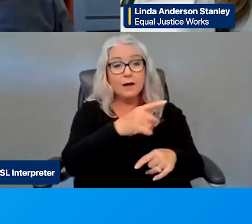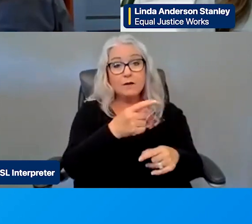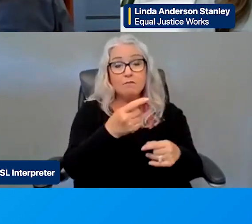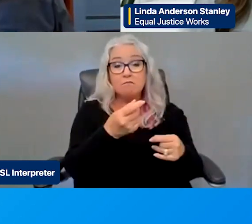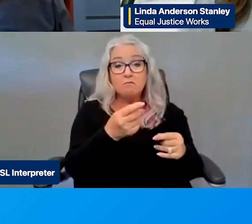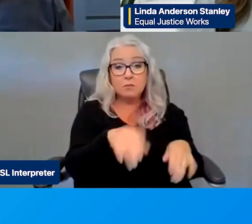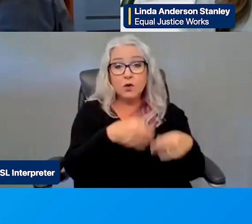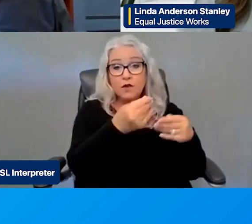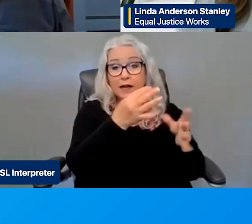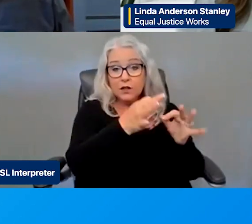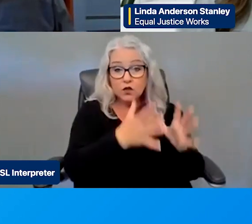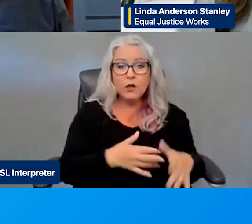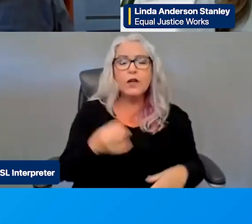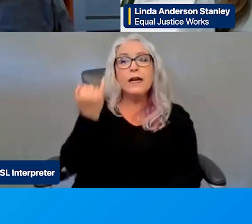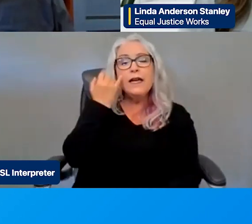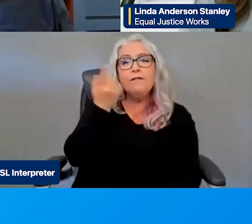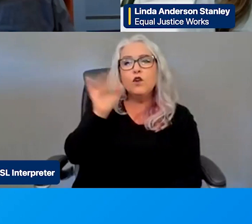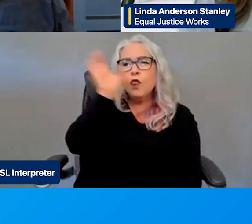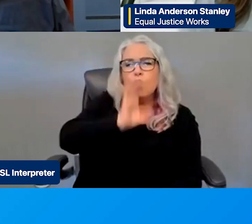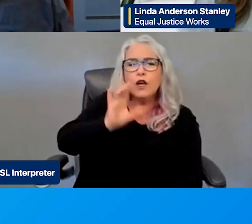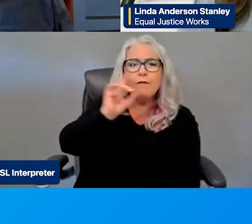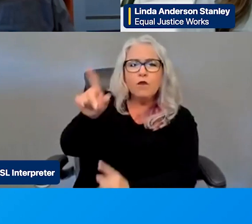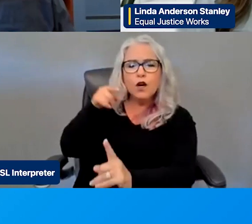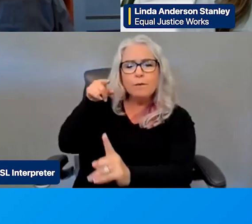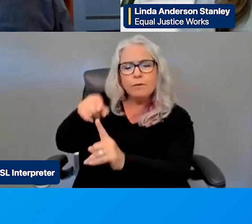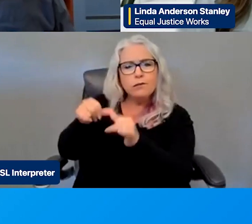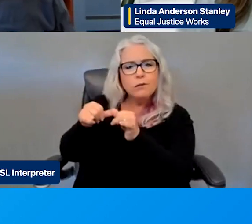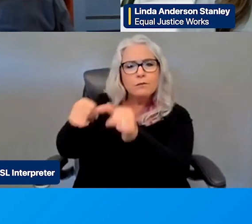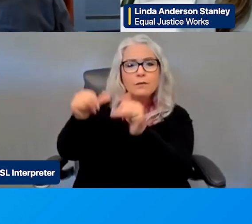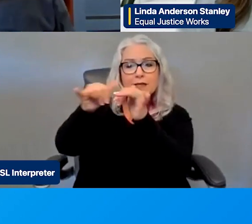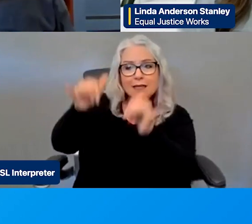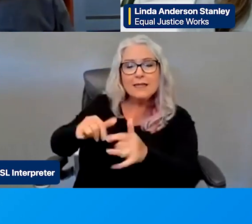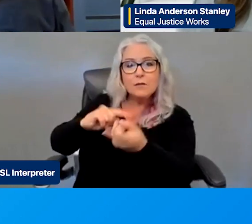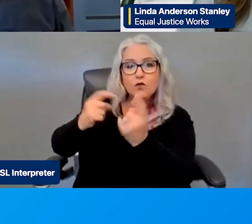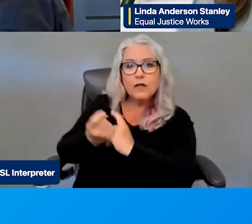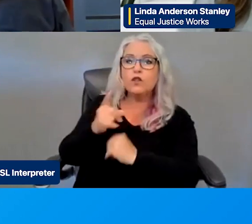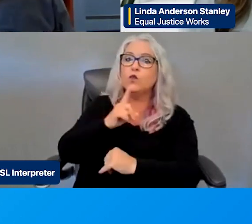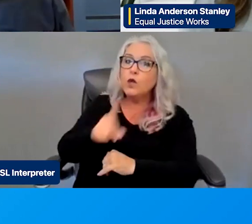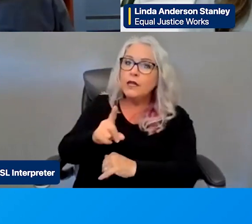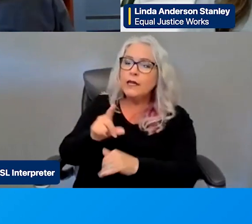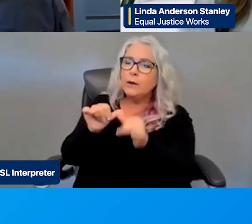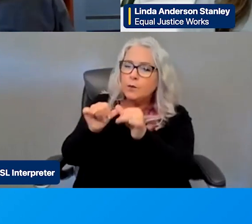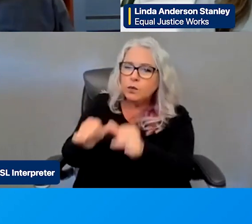looking for systemic change, there is a really concrete monitoring piece that is built into it.